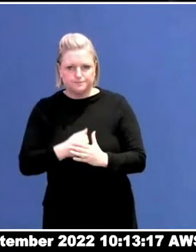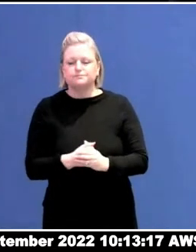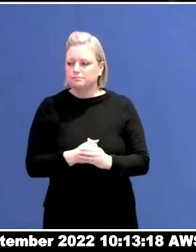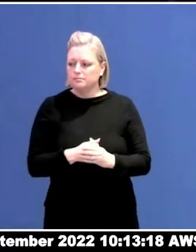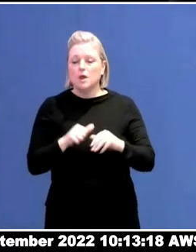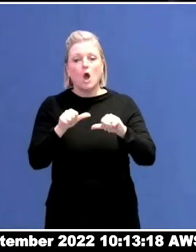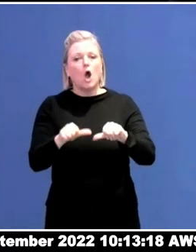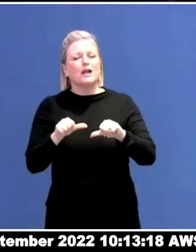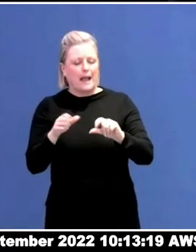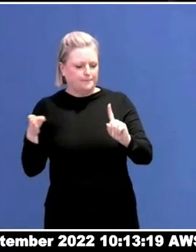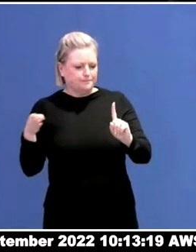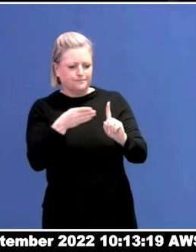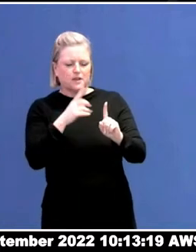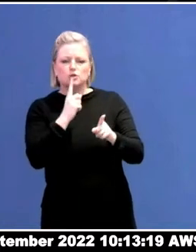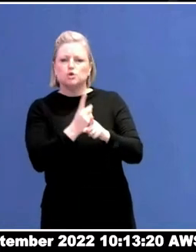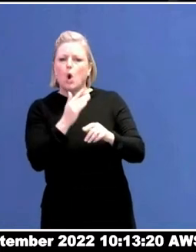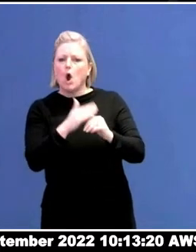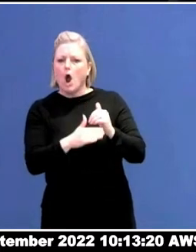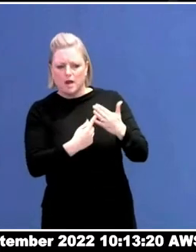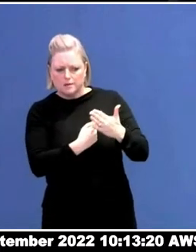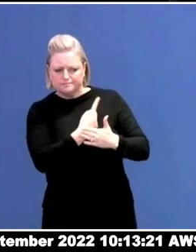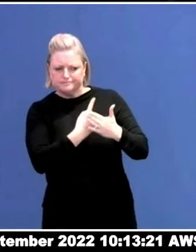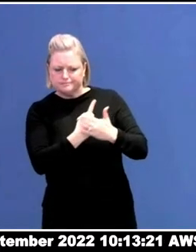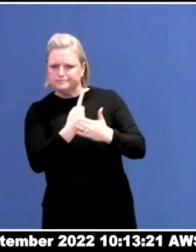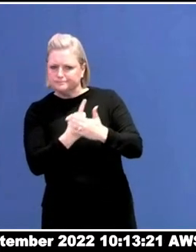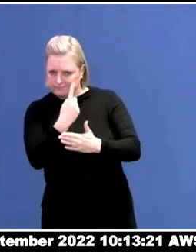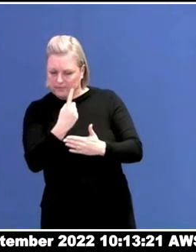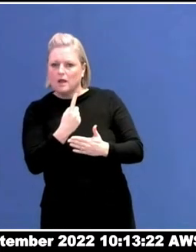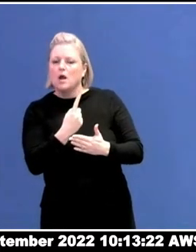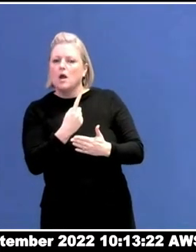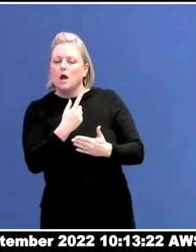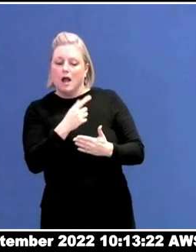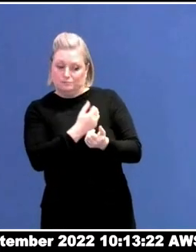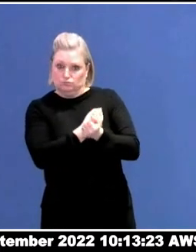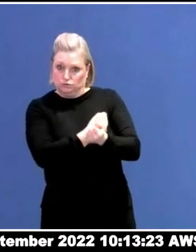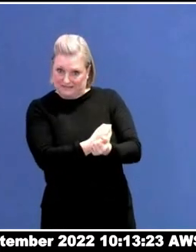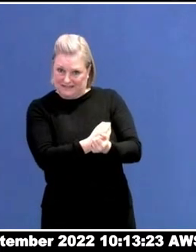Yes. MR GRIFFIN: Which you deal with from paragraph 30 onwards in your statement.